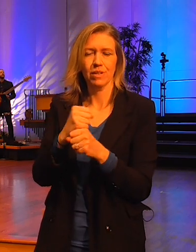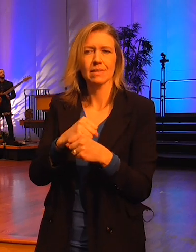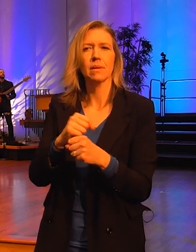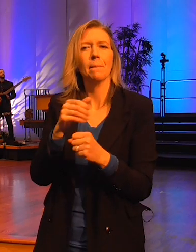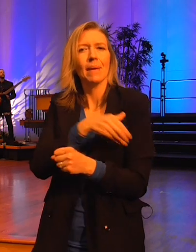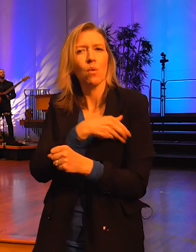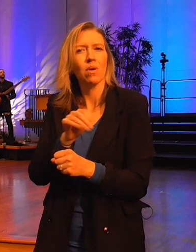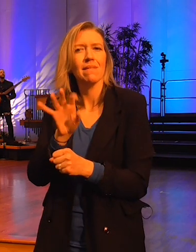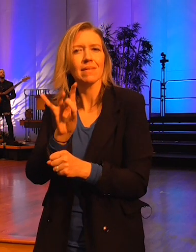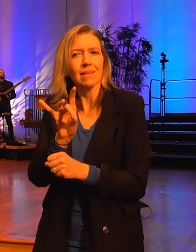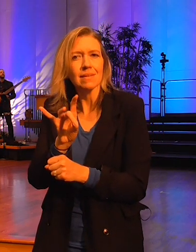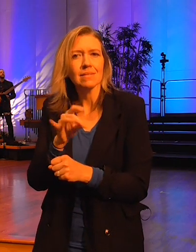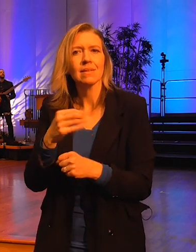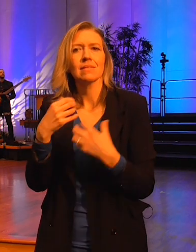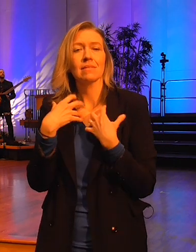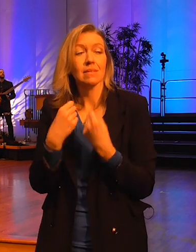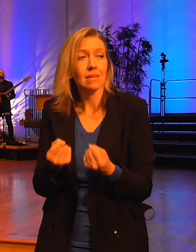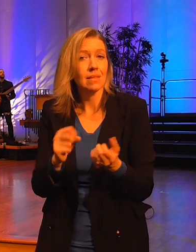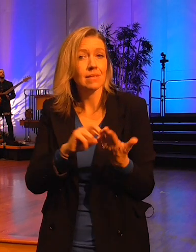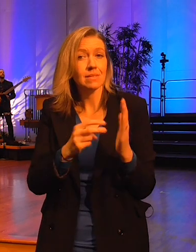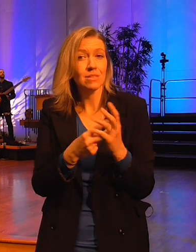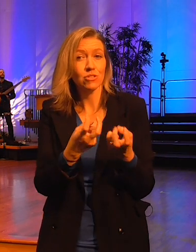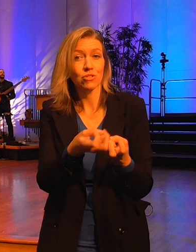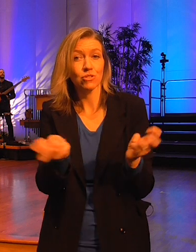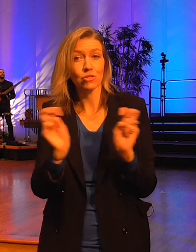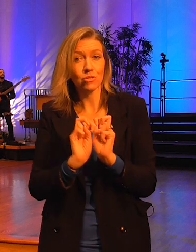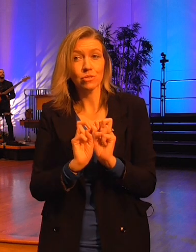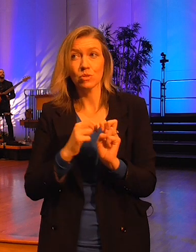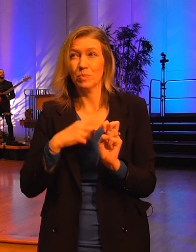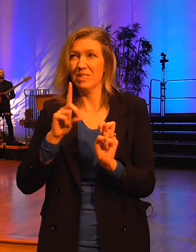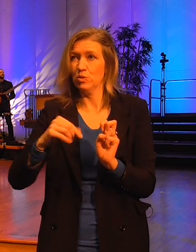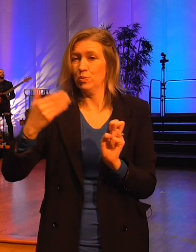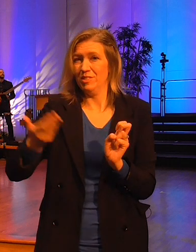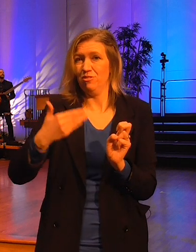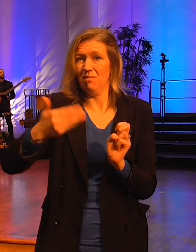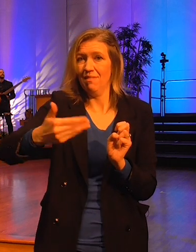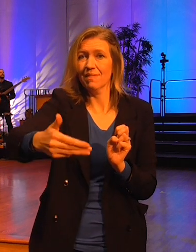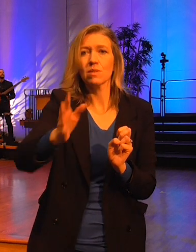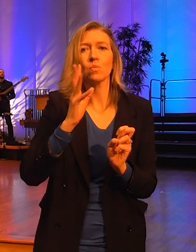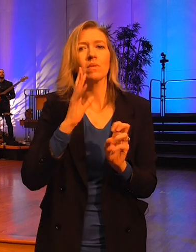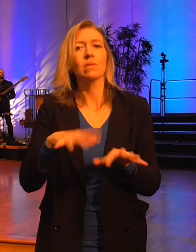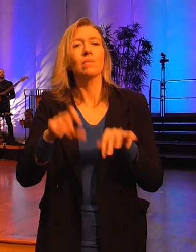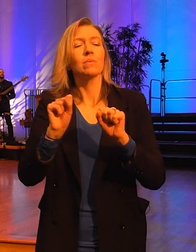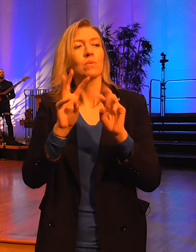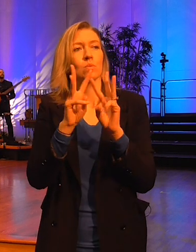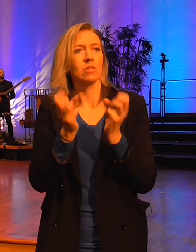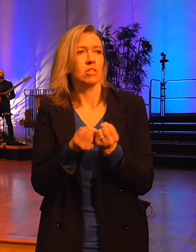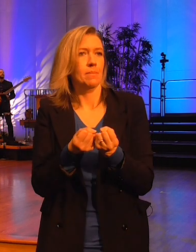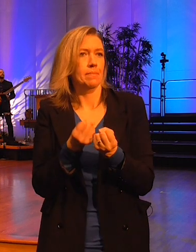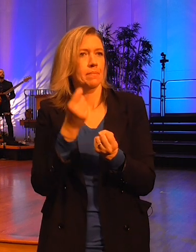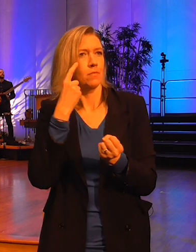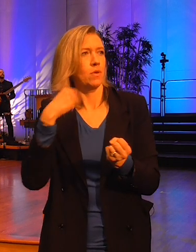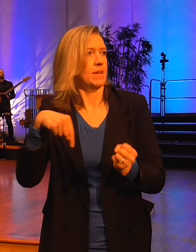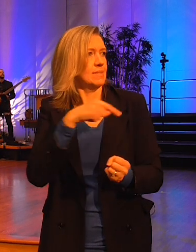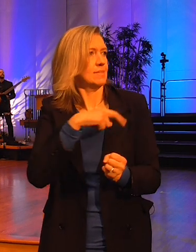do here regularly is going to be doing a workshop for all of us so I hope that you will have time to